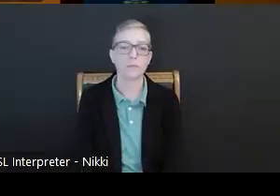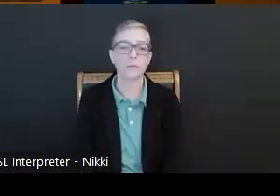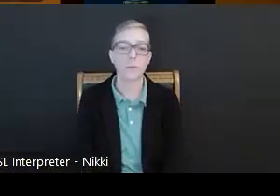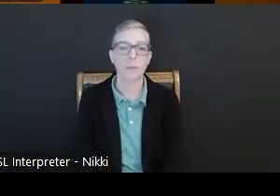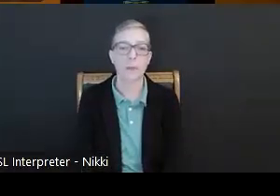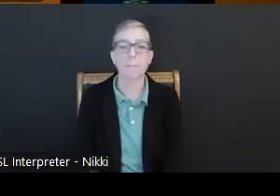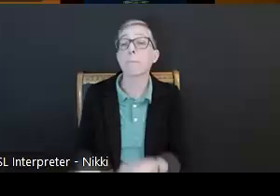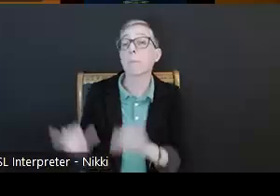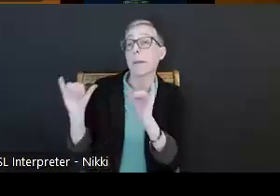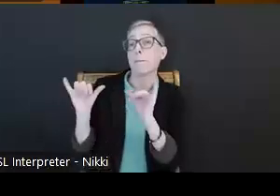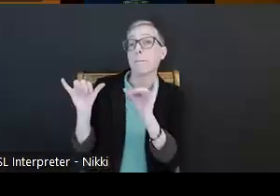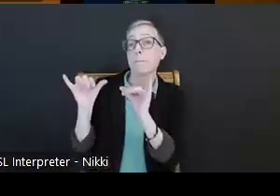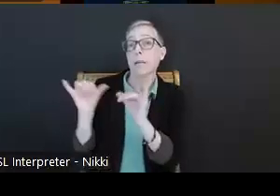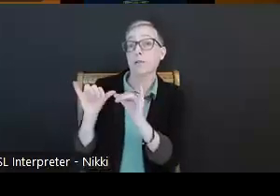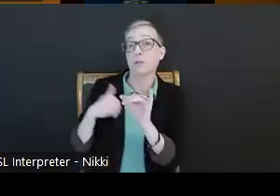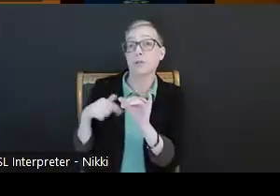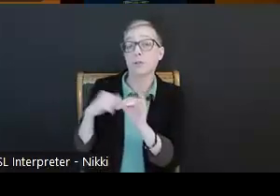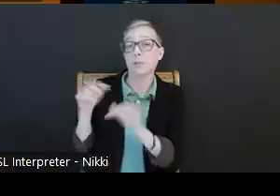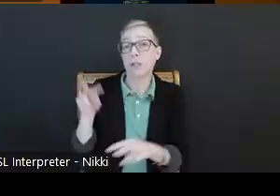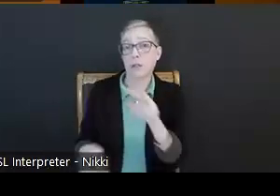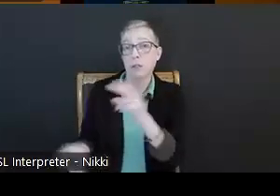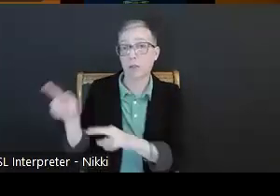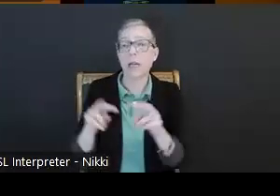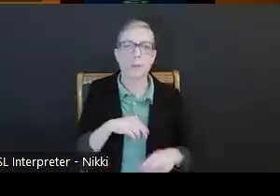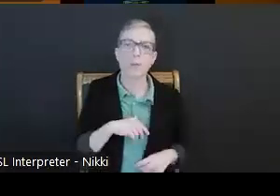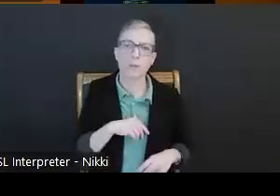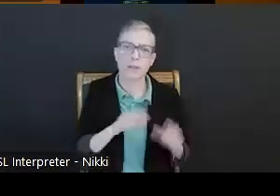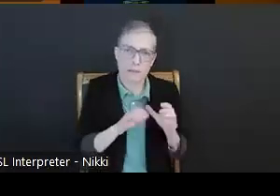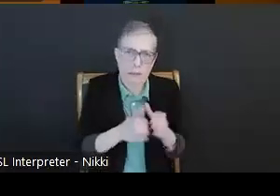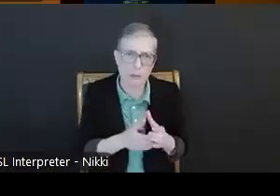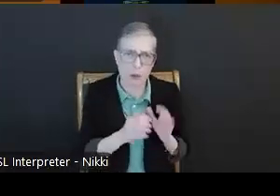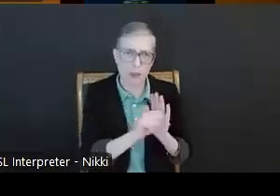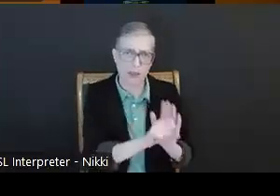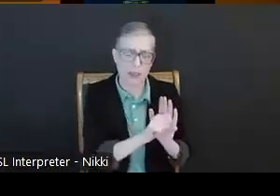a small sample but we were able to look at some response means um and will point out too that